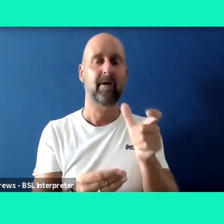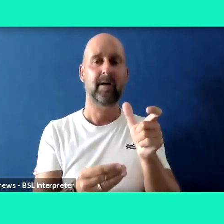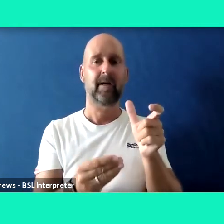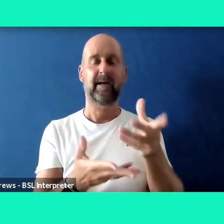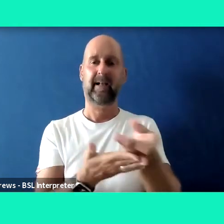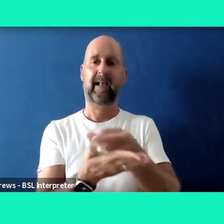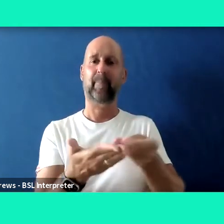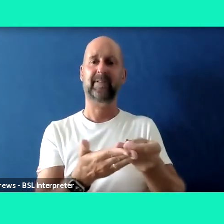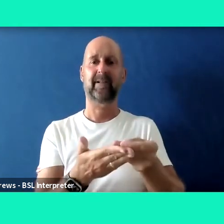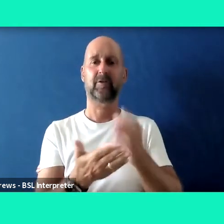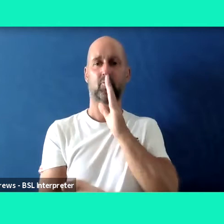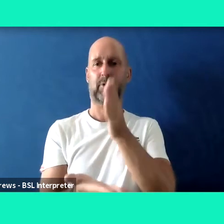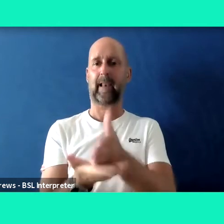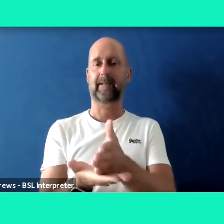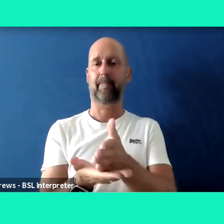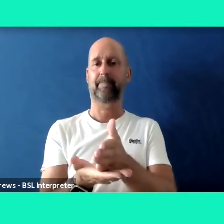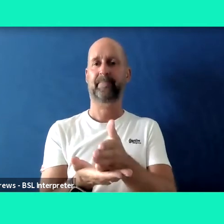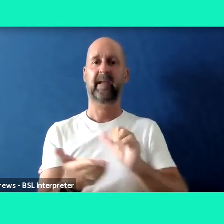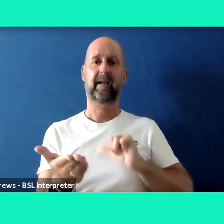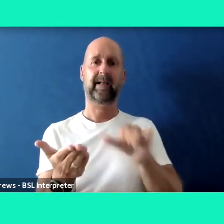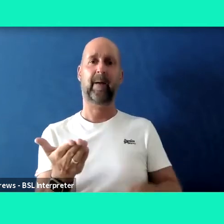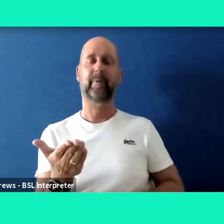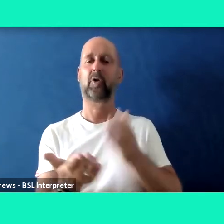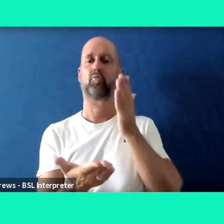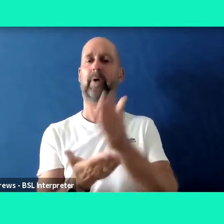“Capitalist realism", and I quote, "as I understand it cannot be confined to art or to